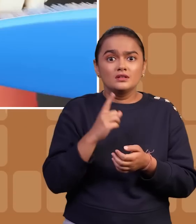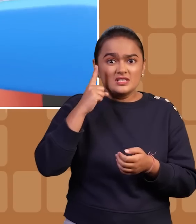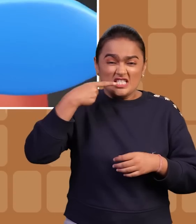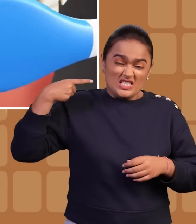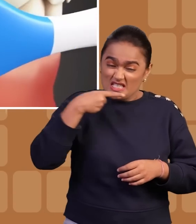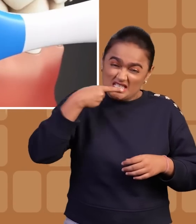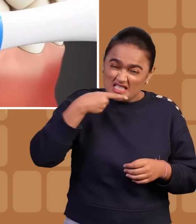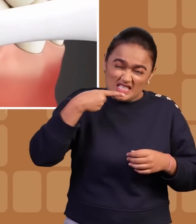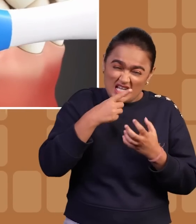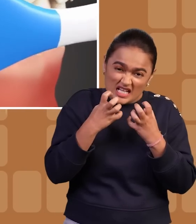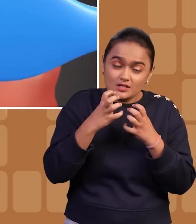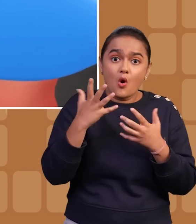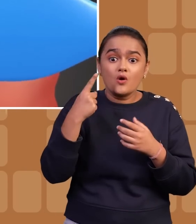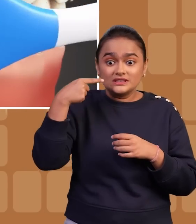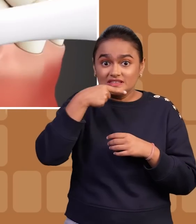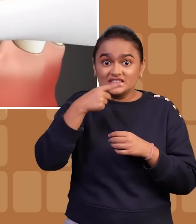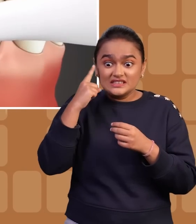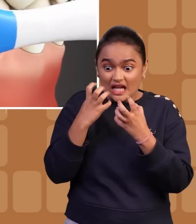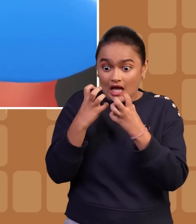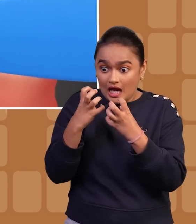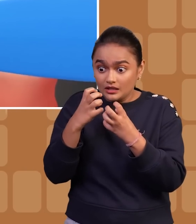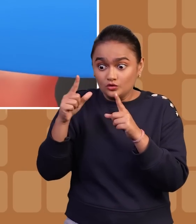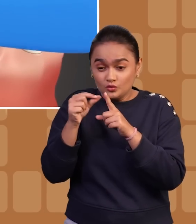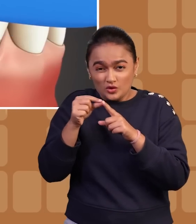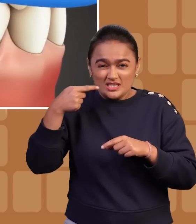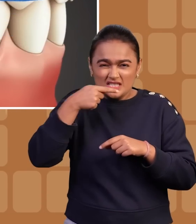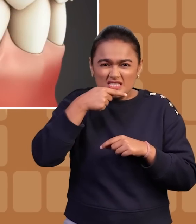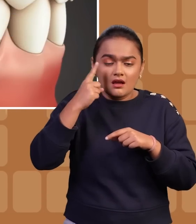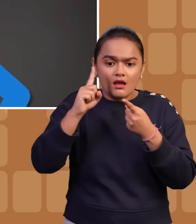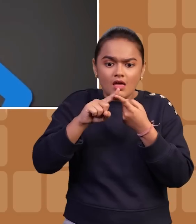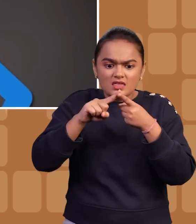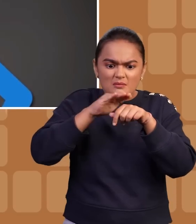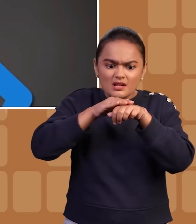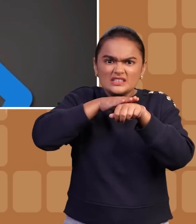Brushing too hard or using a hard toothbrush wears the enamel down,